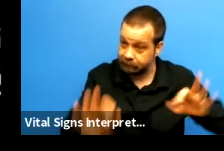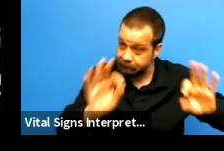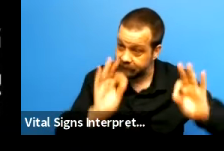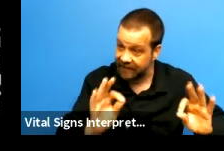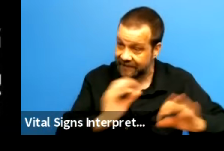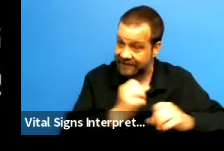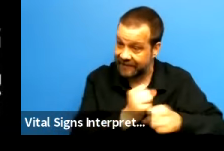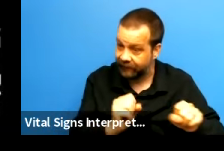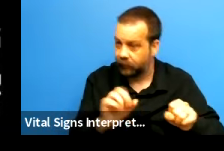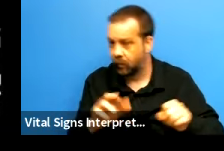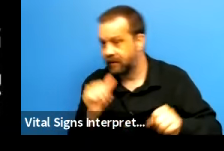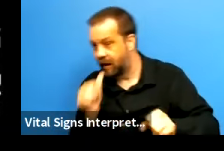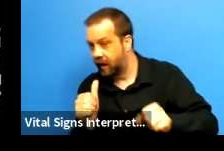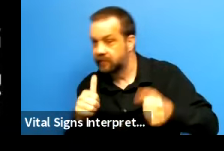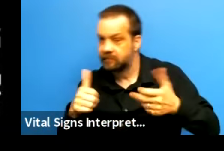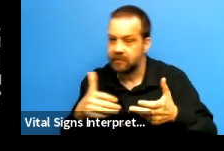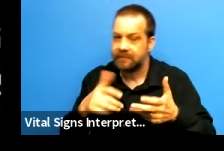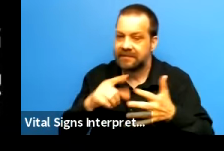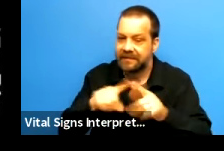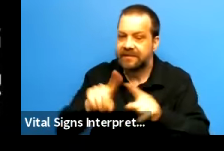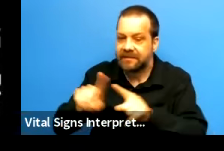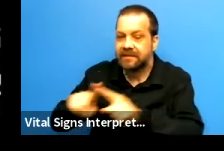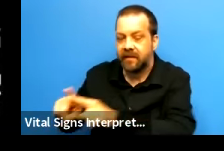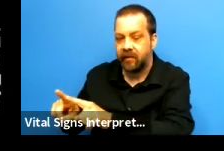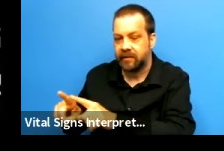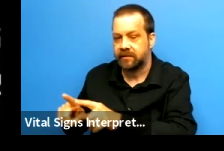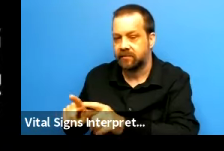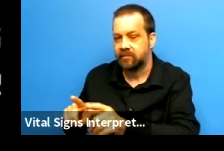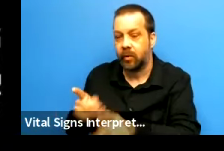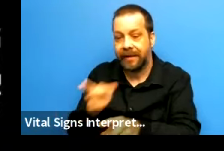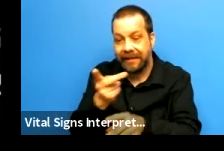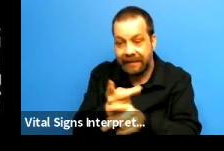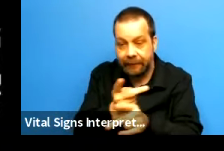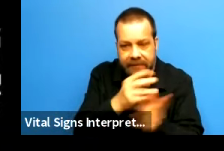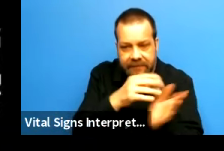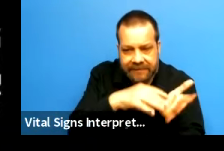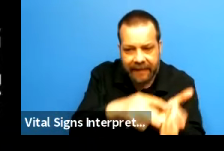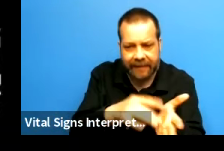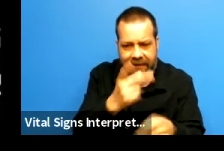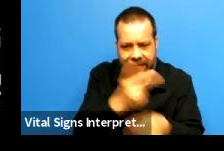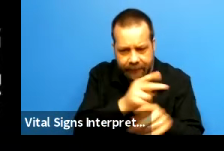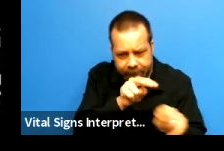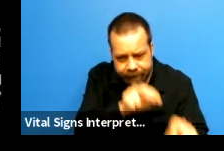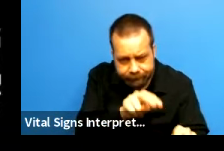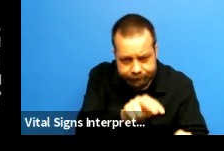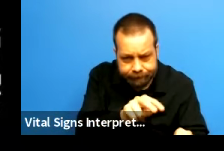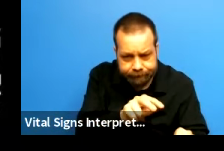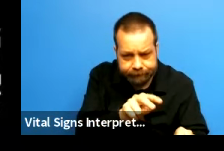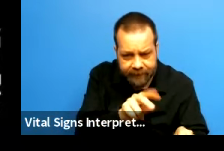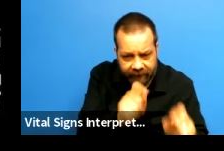So stay informed and stay flexible and know that as the new administration